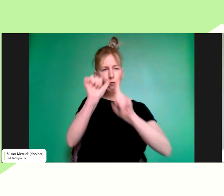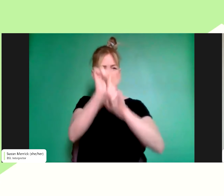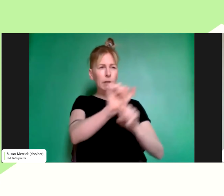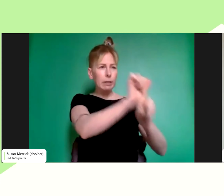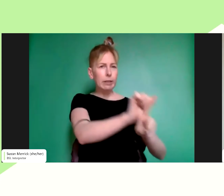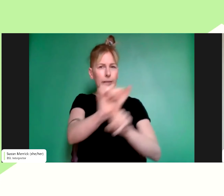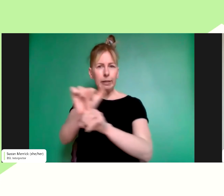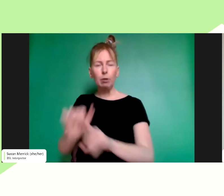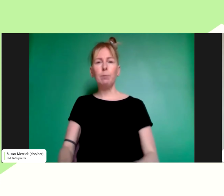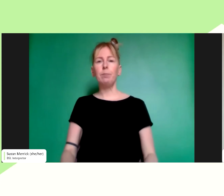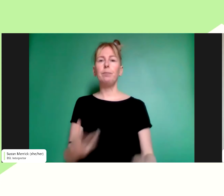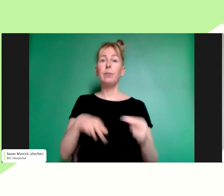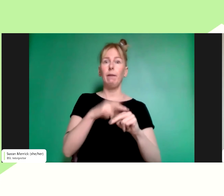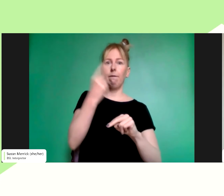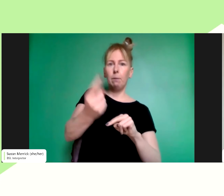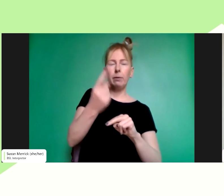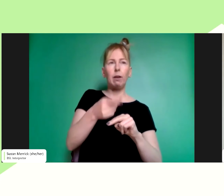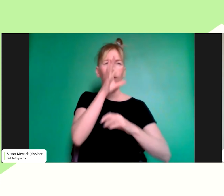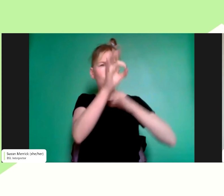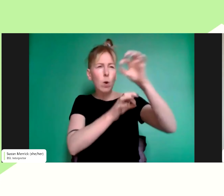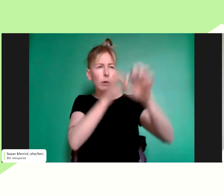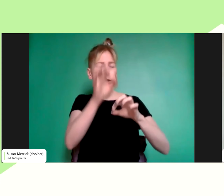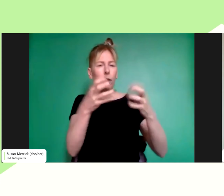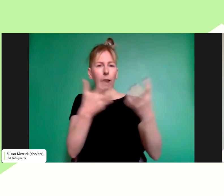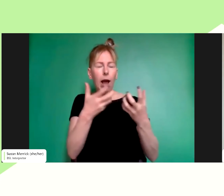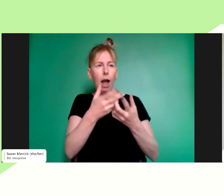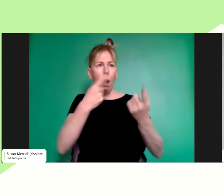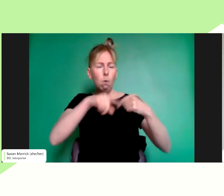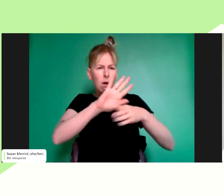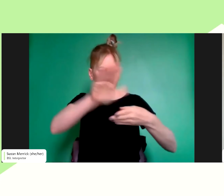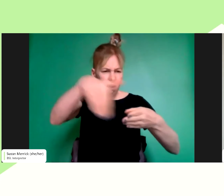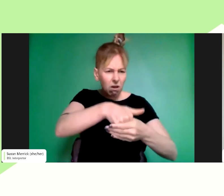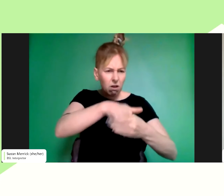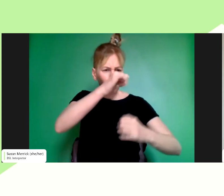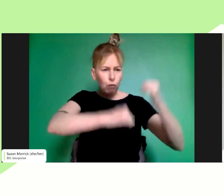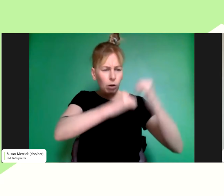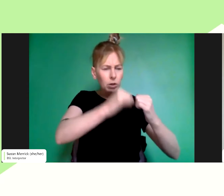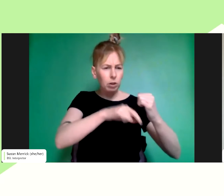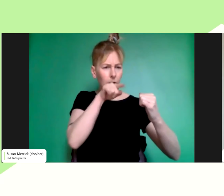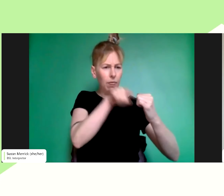structures form our laws and guide our behaviour, Tan's work attempts to rethink our